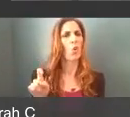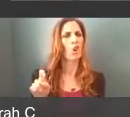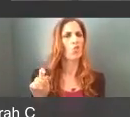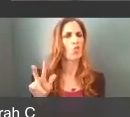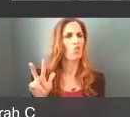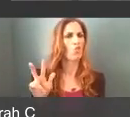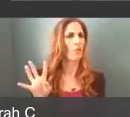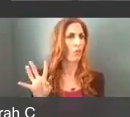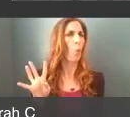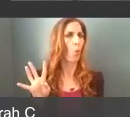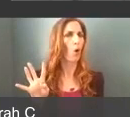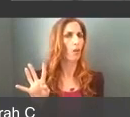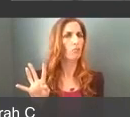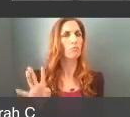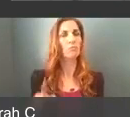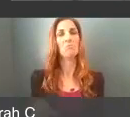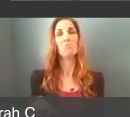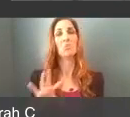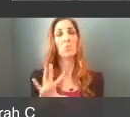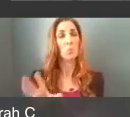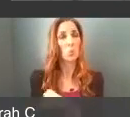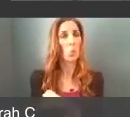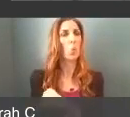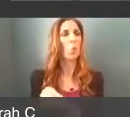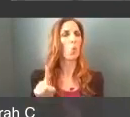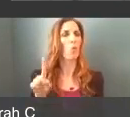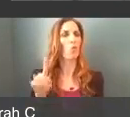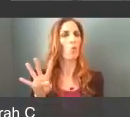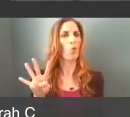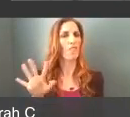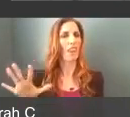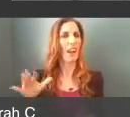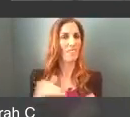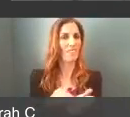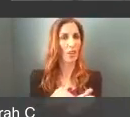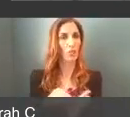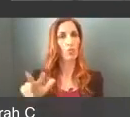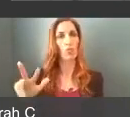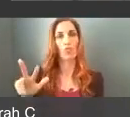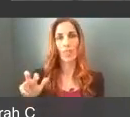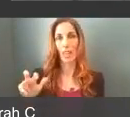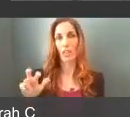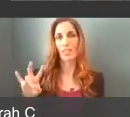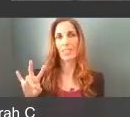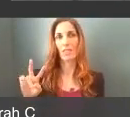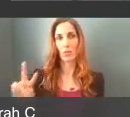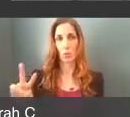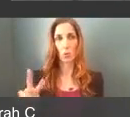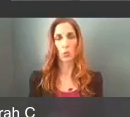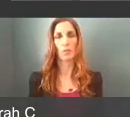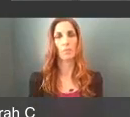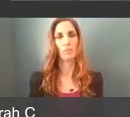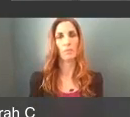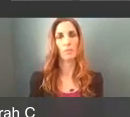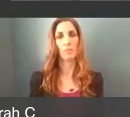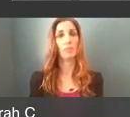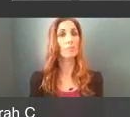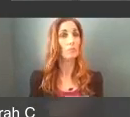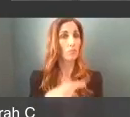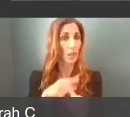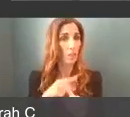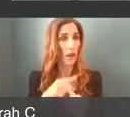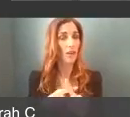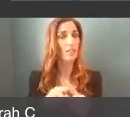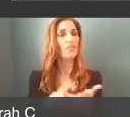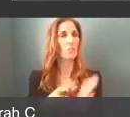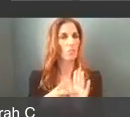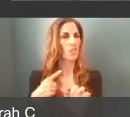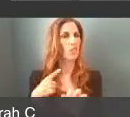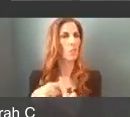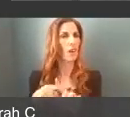brings us to a total of 45,372. These are positive cases as a result of a positive test for the virus,